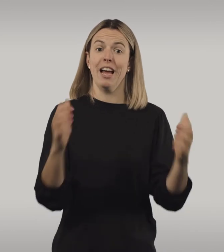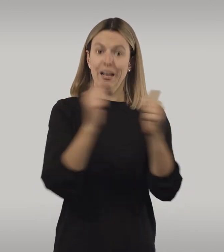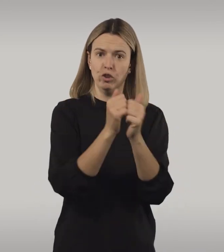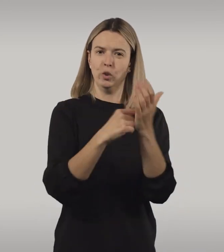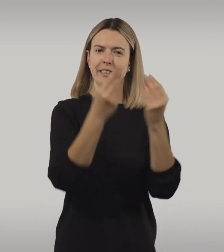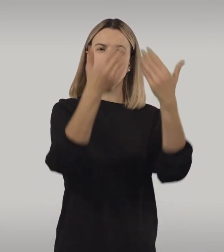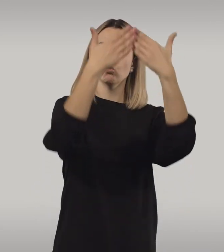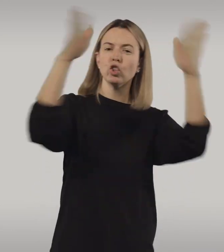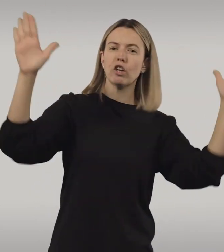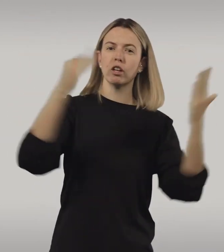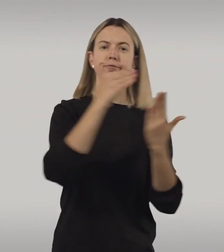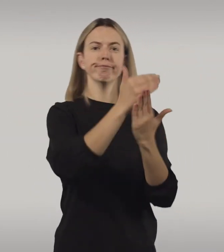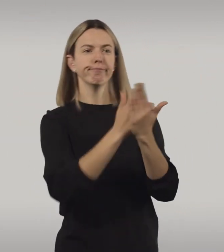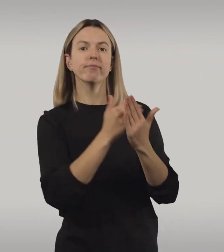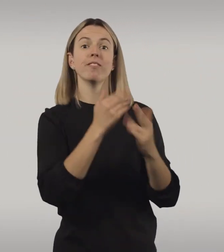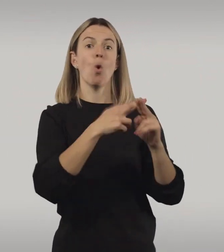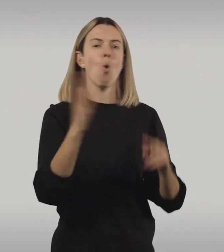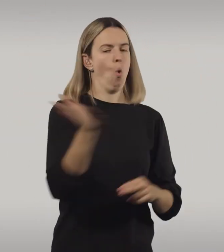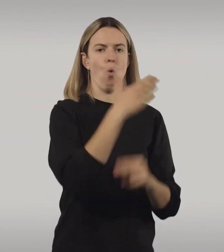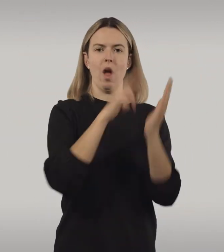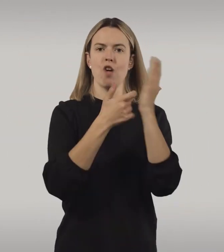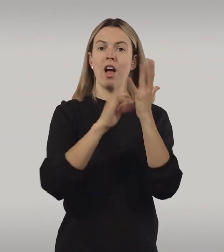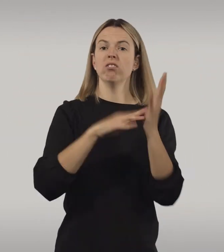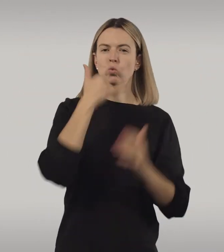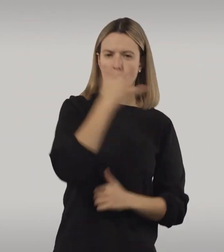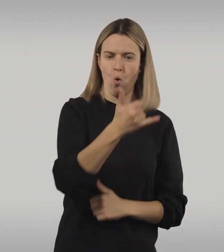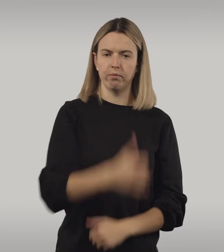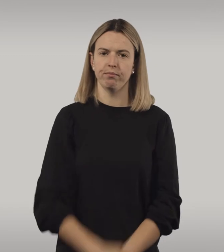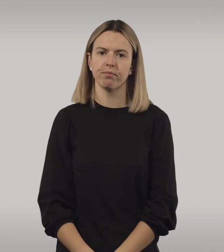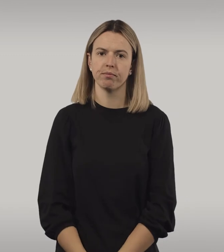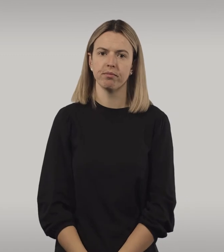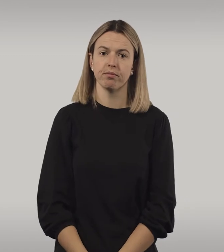There are some additional terms and conditions when using Video Relay.